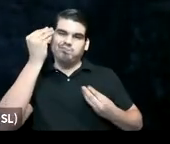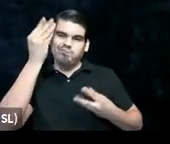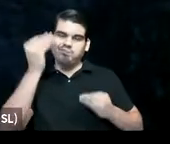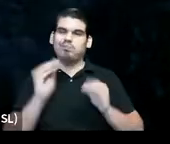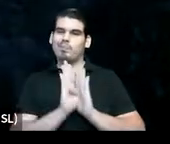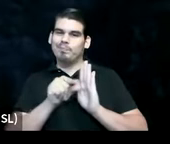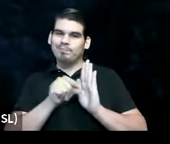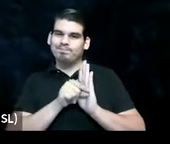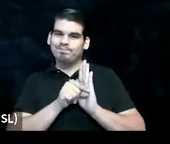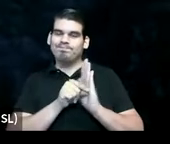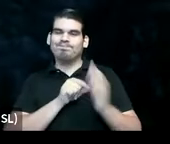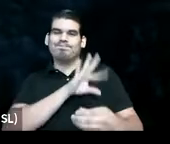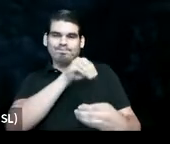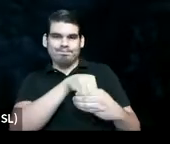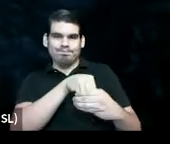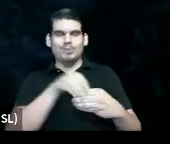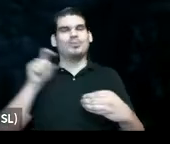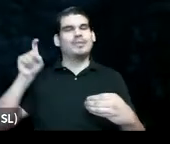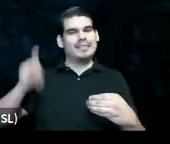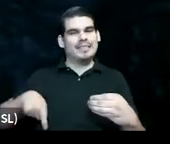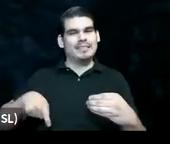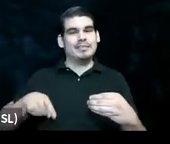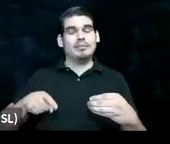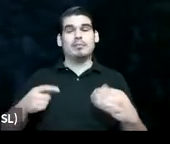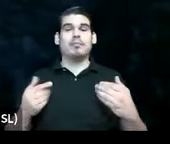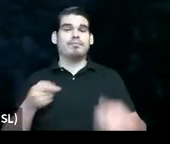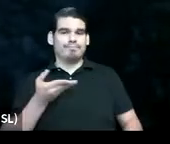Vice President: Awesome, thank you so much for sharing. And I think this looks great. You know you started to